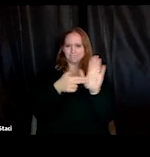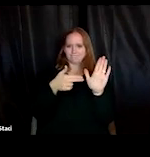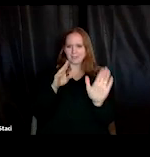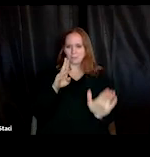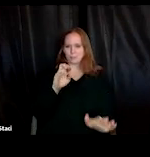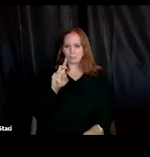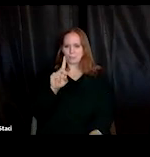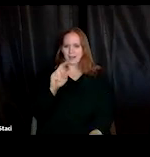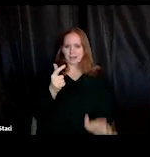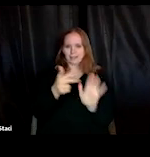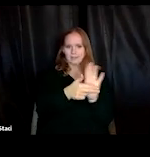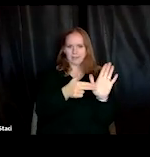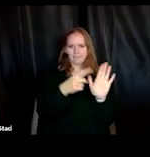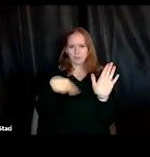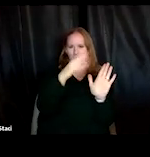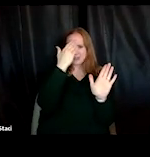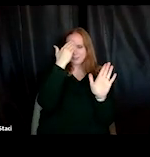with our older logo, sorry.